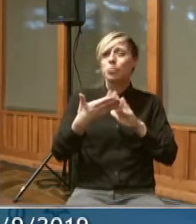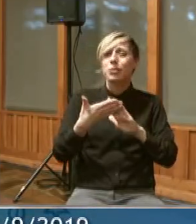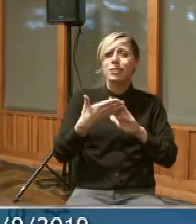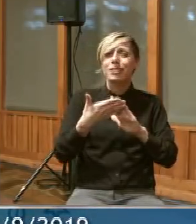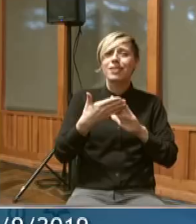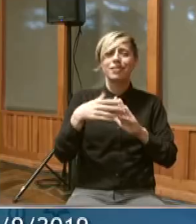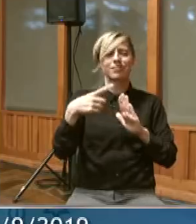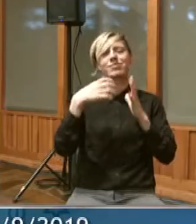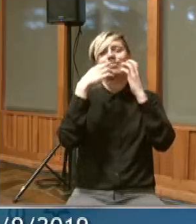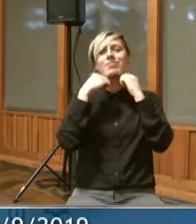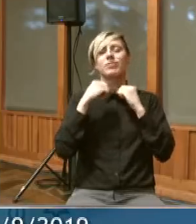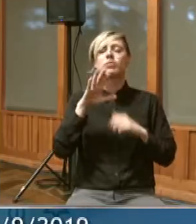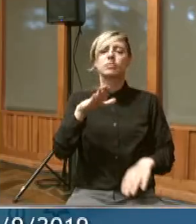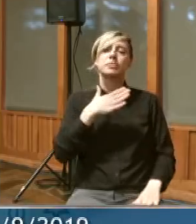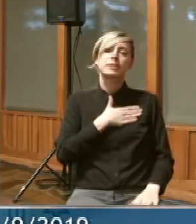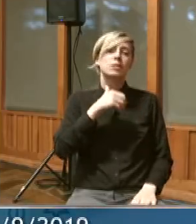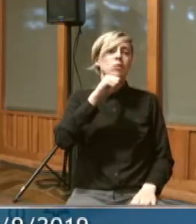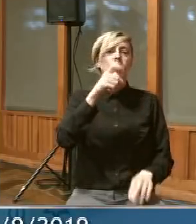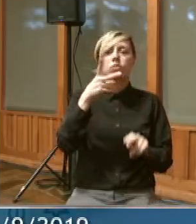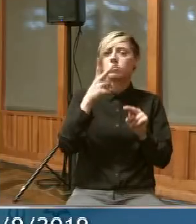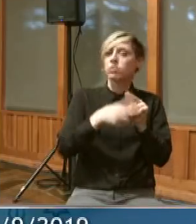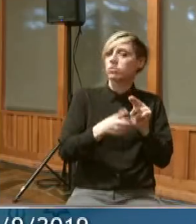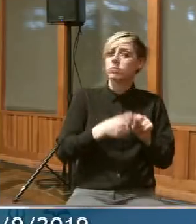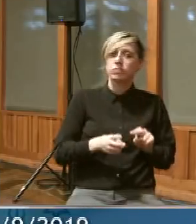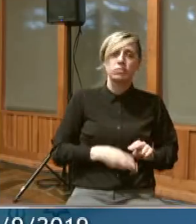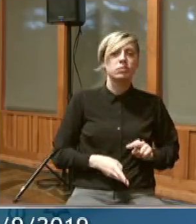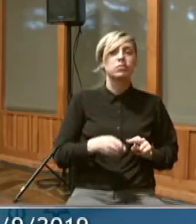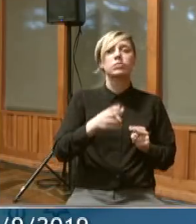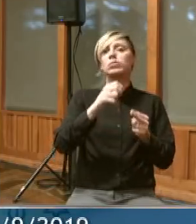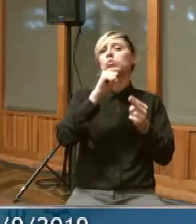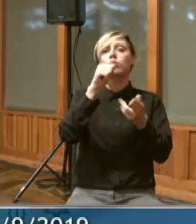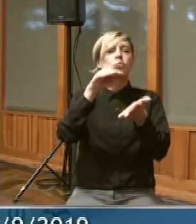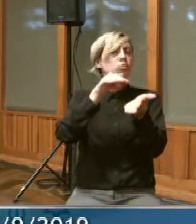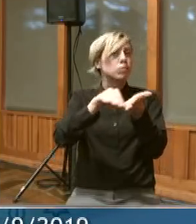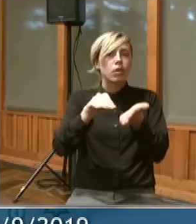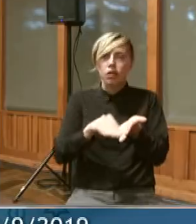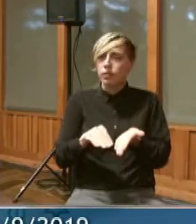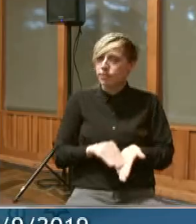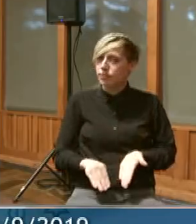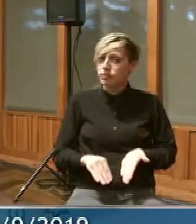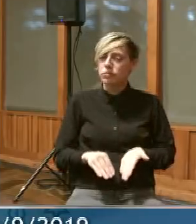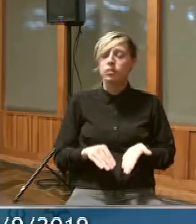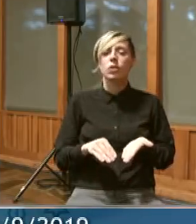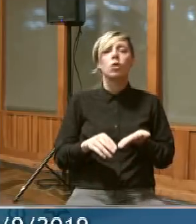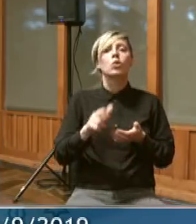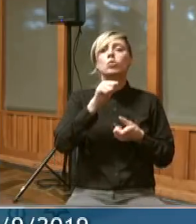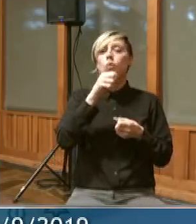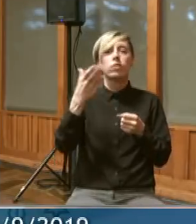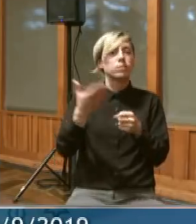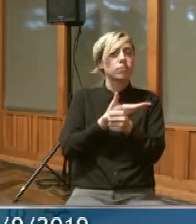AND HE REALLY EMIT MIZES THE EPITOMIZES WHAT COMMUNITY IS ALL ABOUT. IN SUMMARY PLEASE DON'T CUT THE